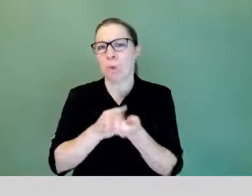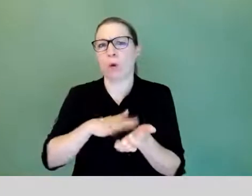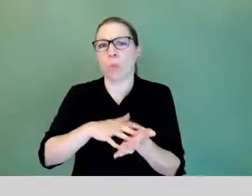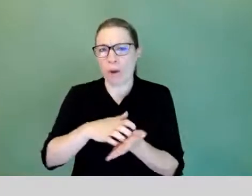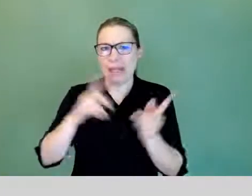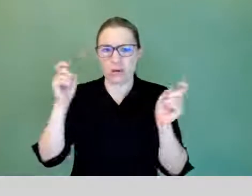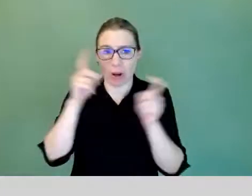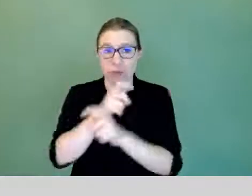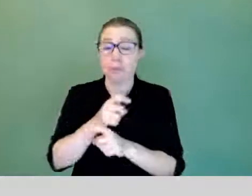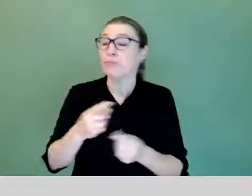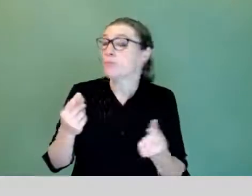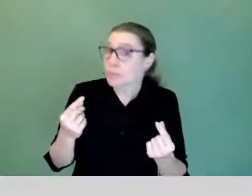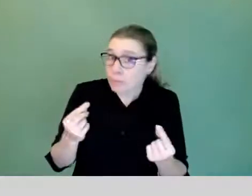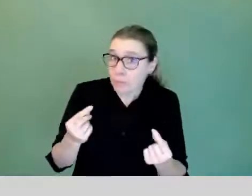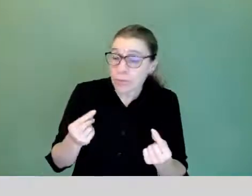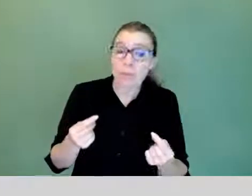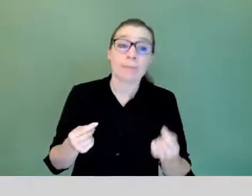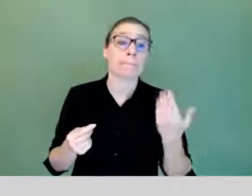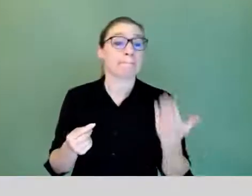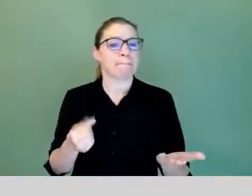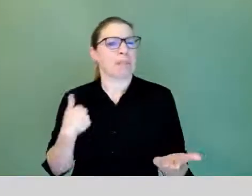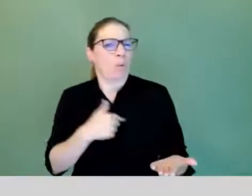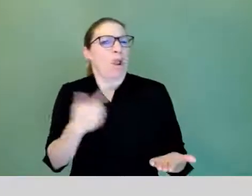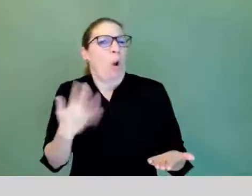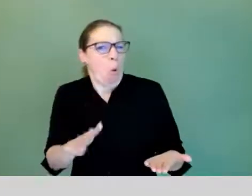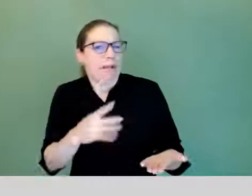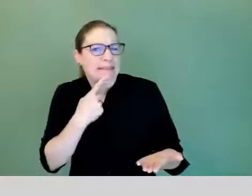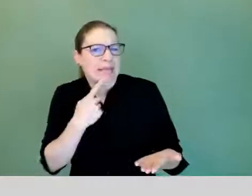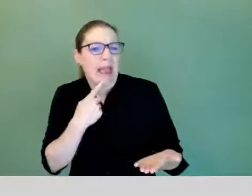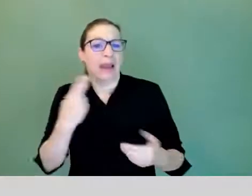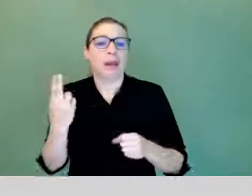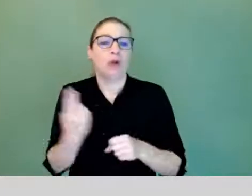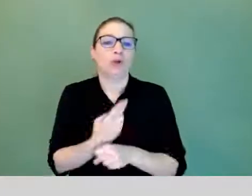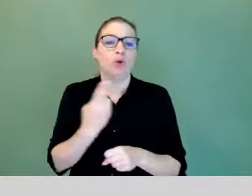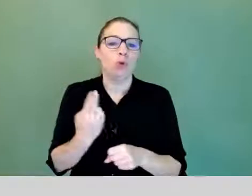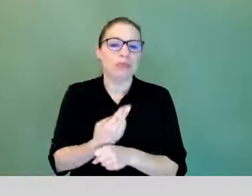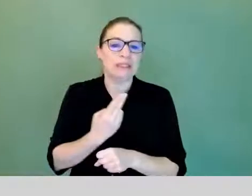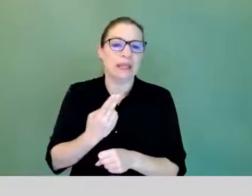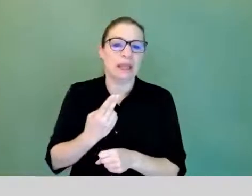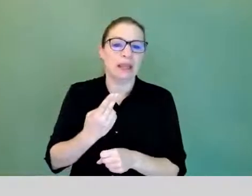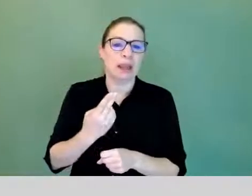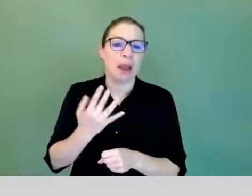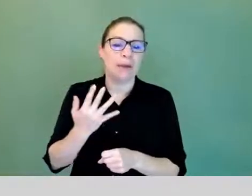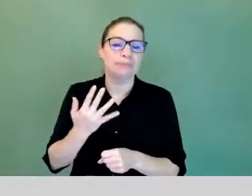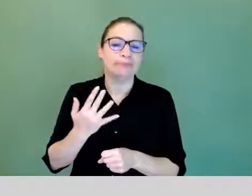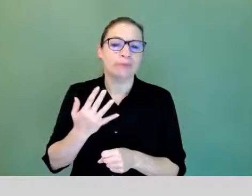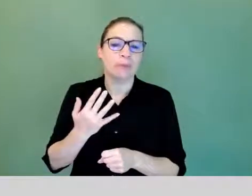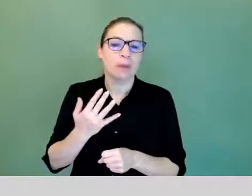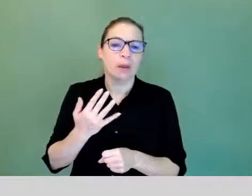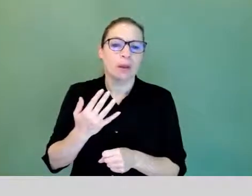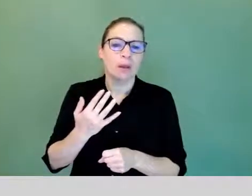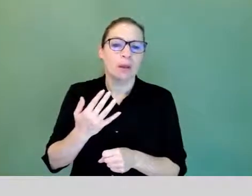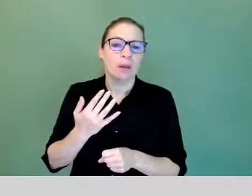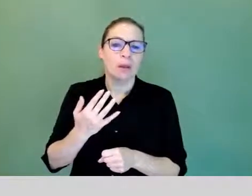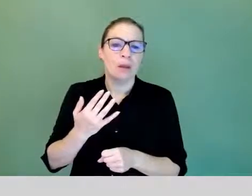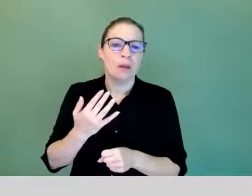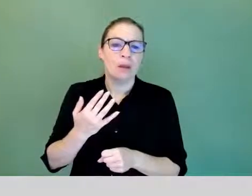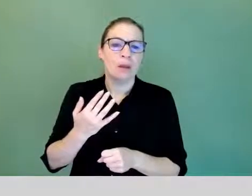And the solution is one solution we have already discussed, that is the use of or enforcement of homomorphic encryption techniques,